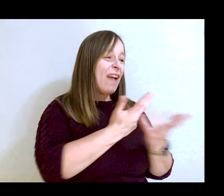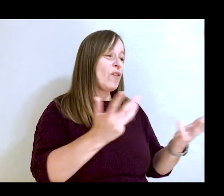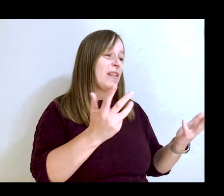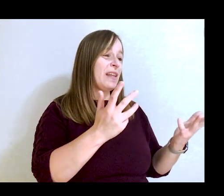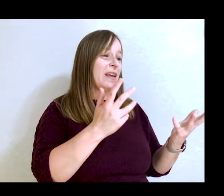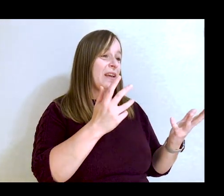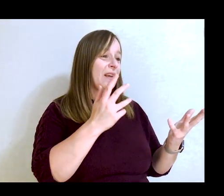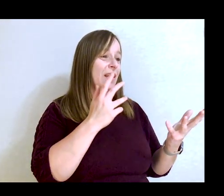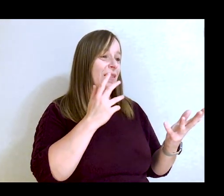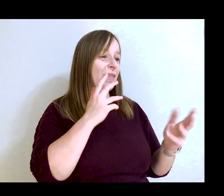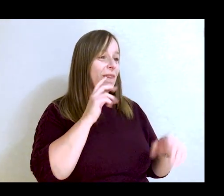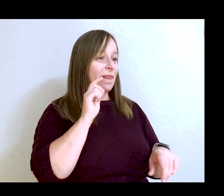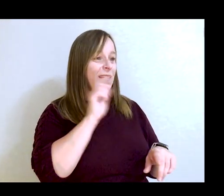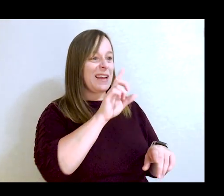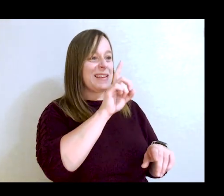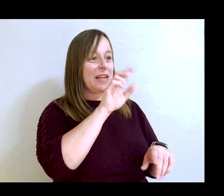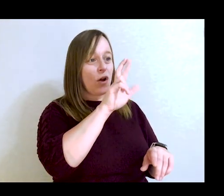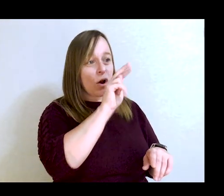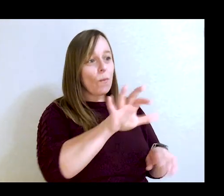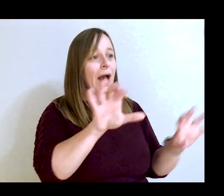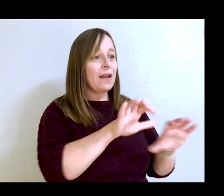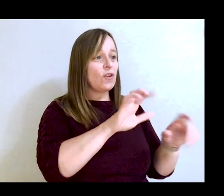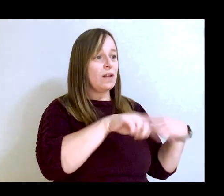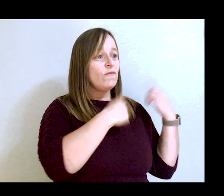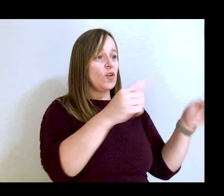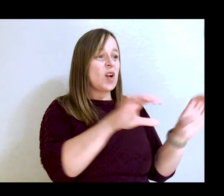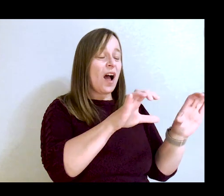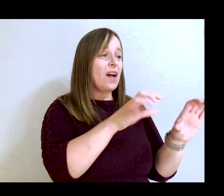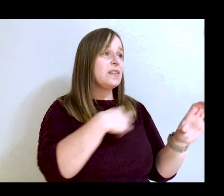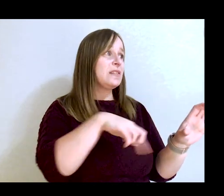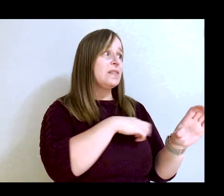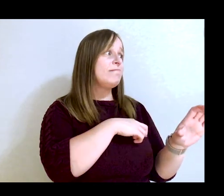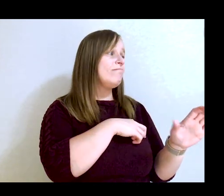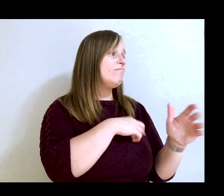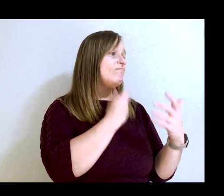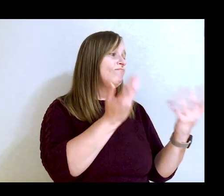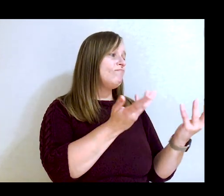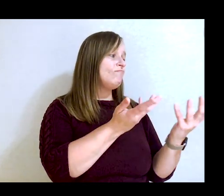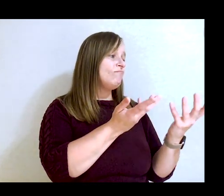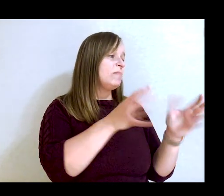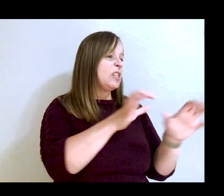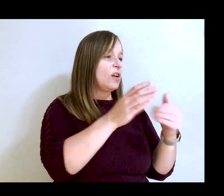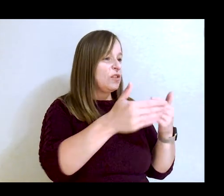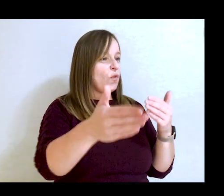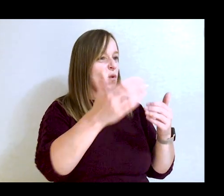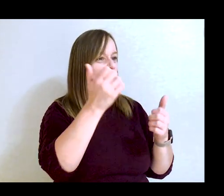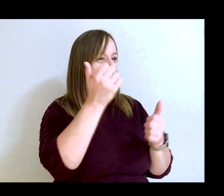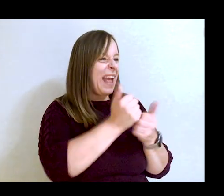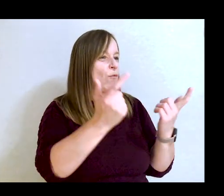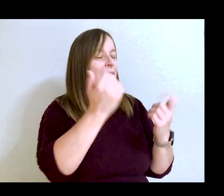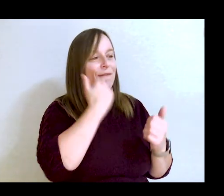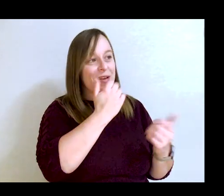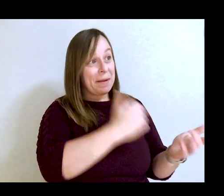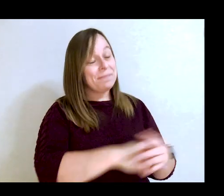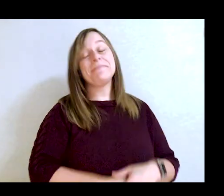everything that Disability Rights of New York has done for us and and does for everyone, everyday.